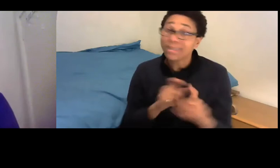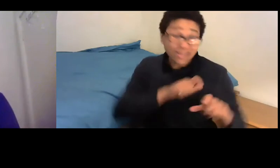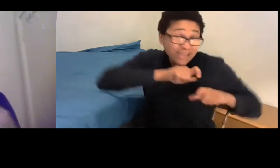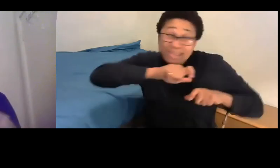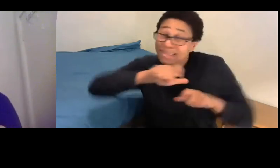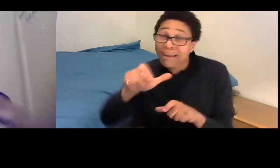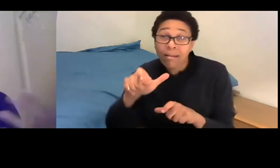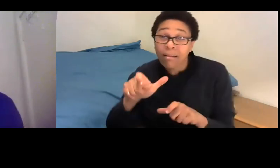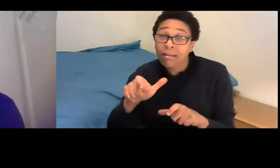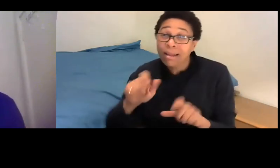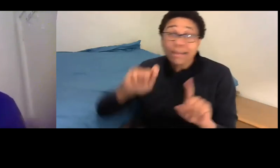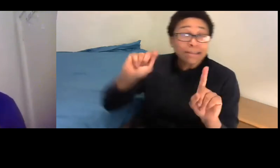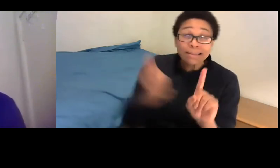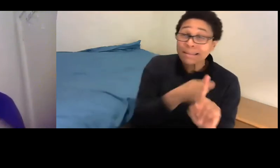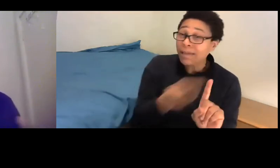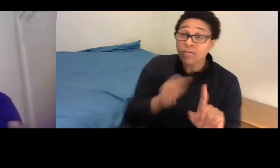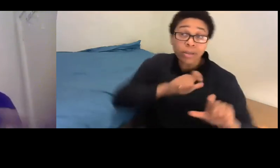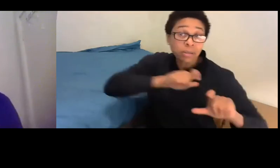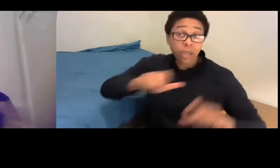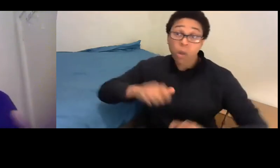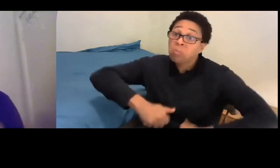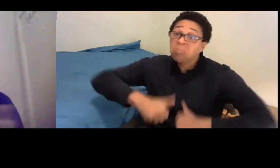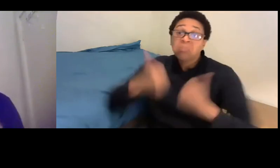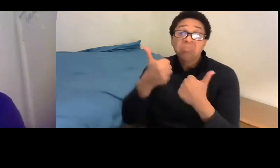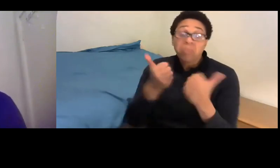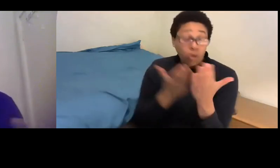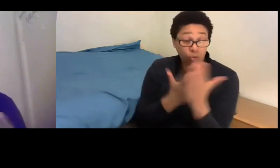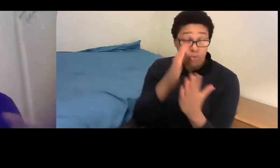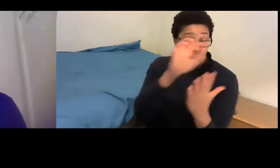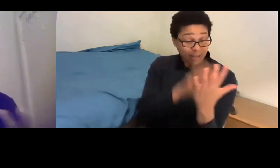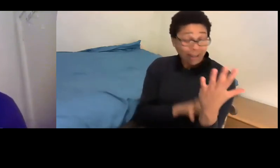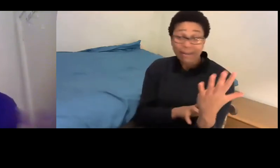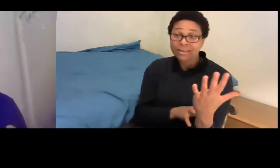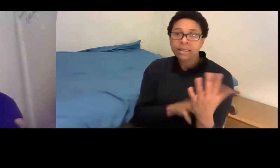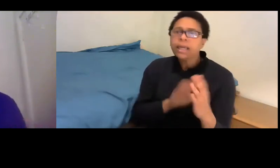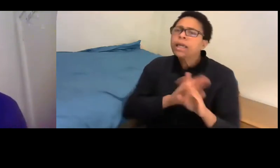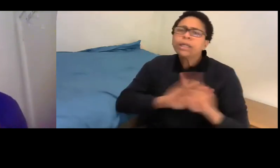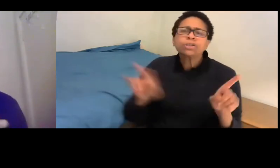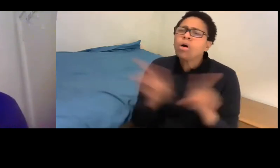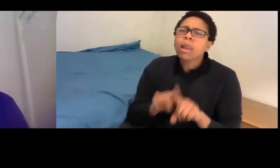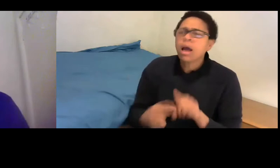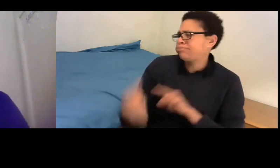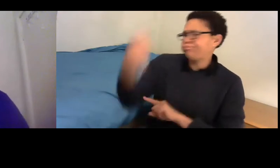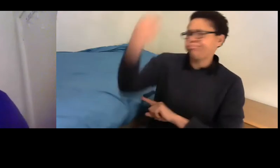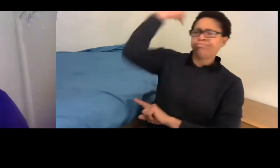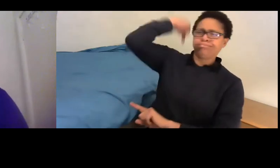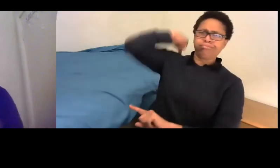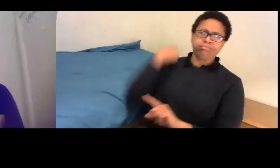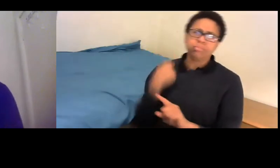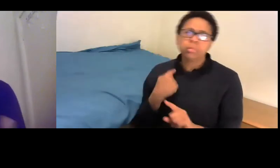know, there are all these rights and responsibility. So it's not slavery, like the Antebellum South in America, but it still